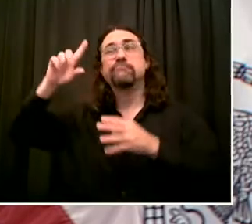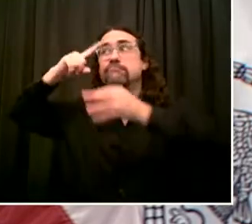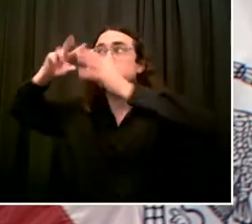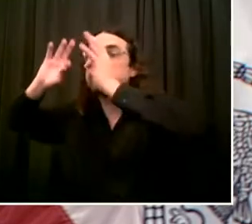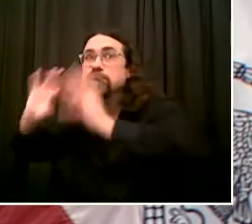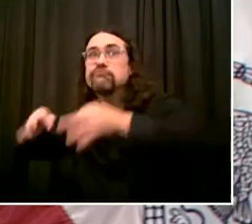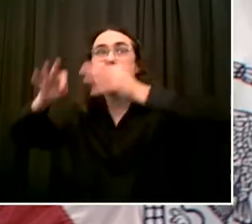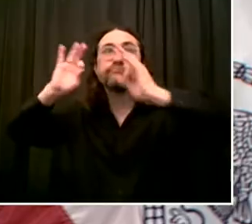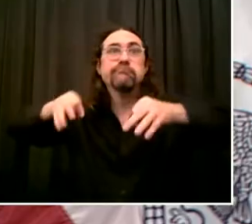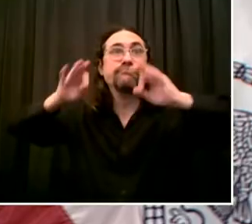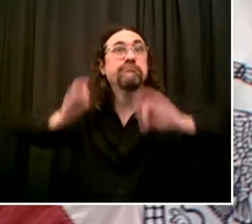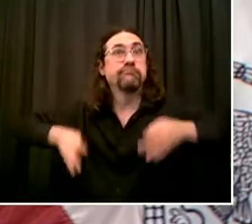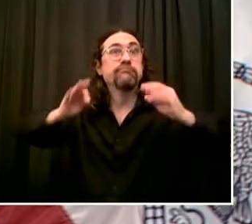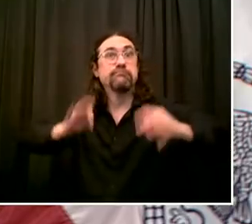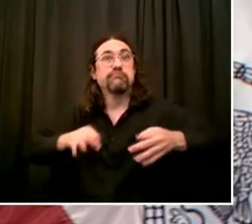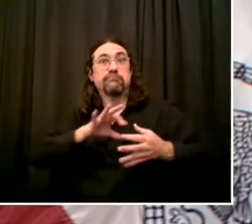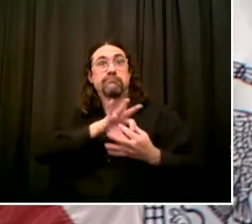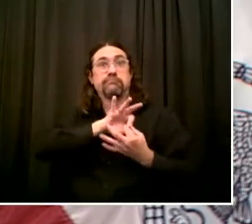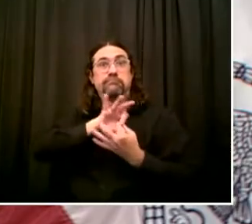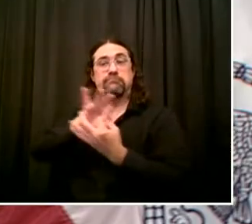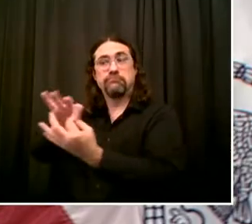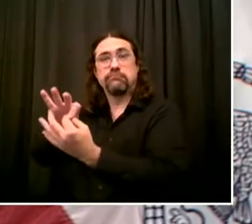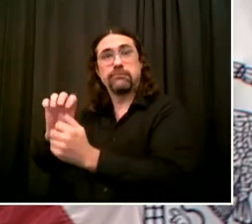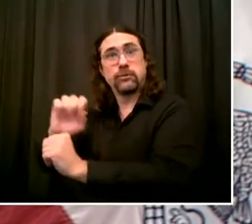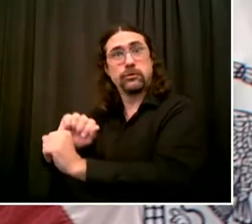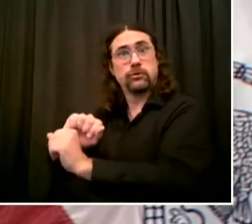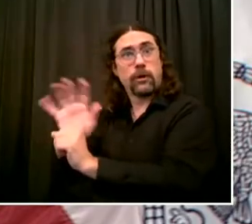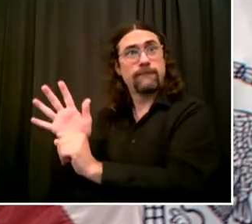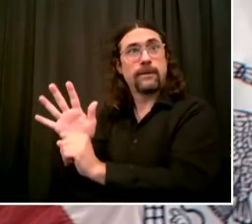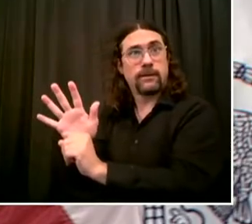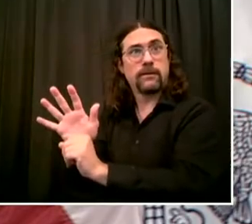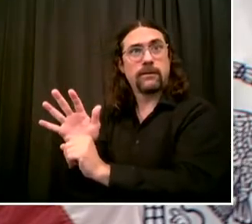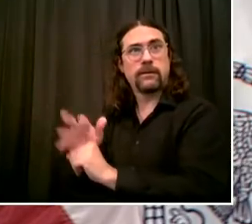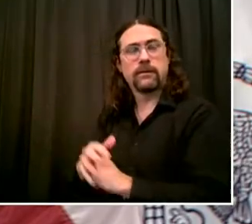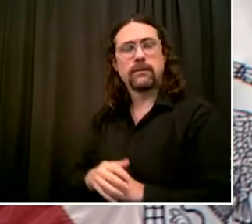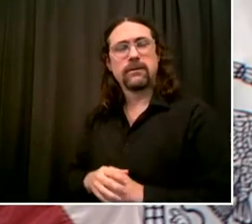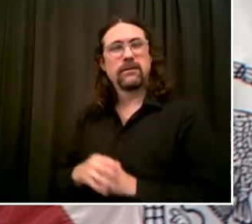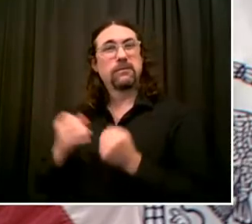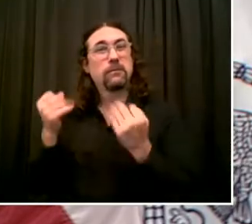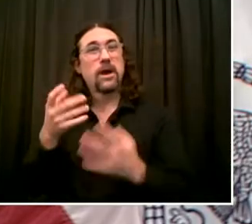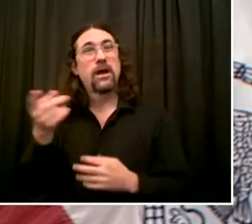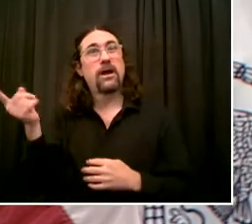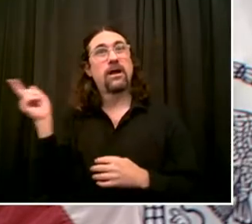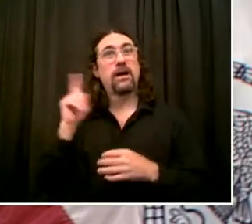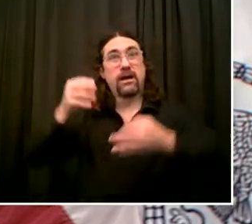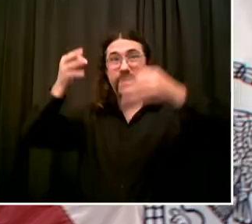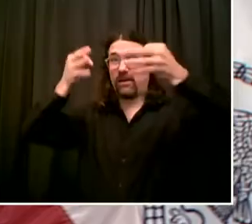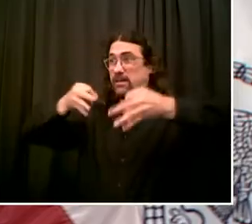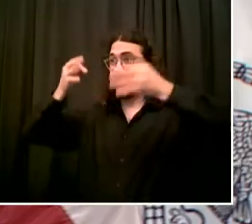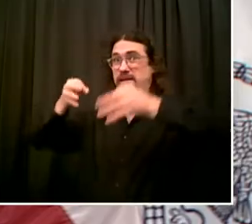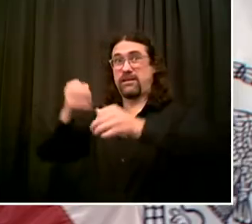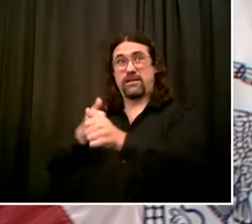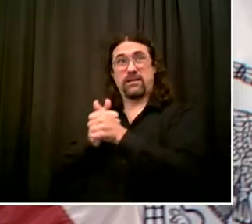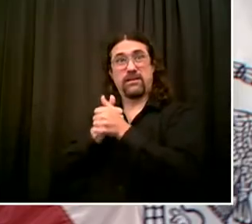COUNTRY RECENTLY MADE DECISIONS BASED ON SOME THE OTHER THAN THE DATA AND WHAT WE ARE